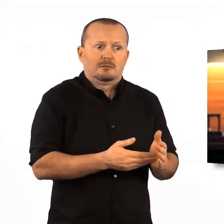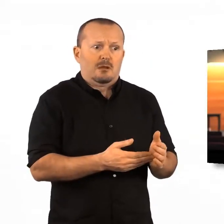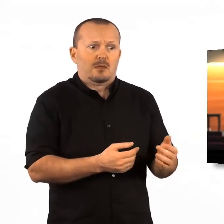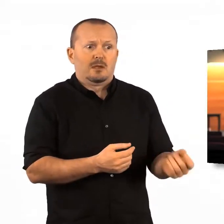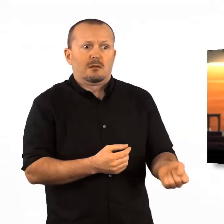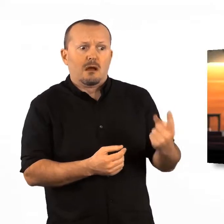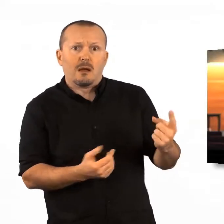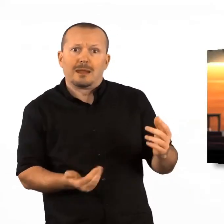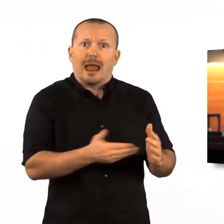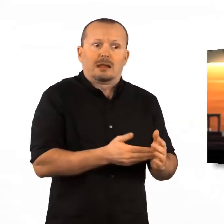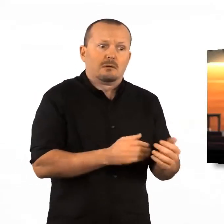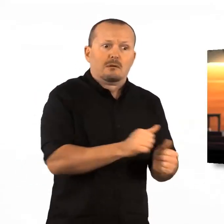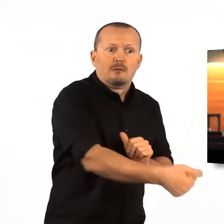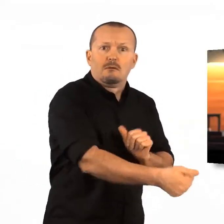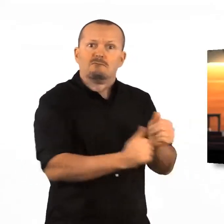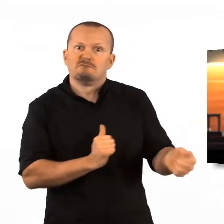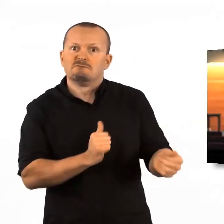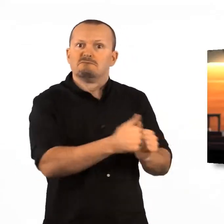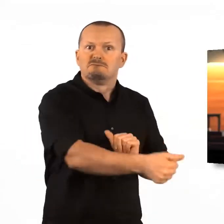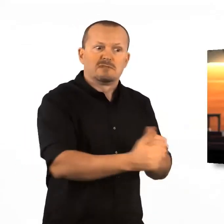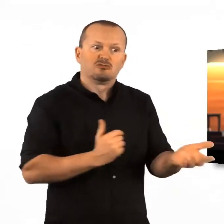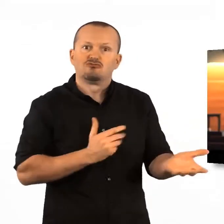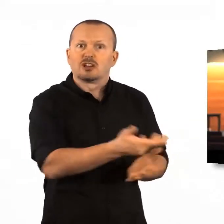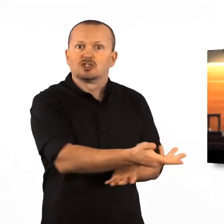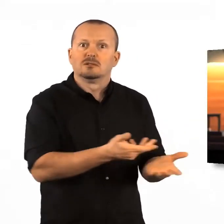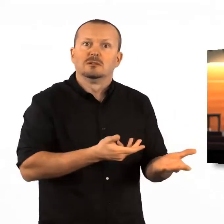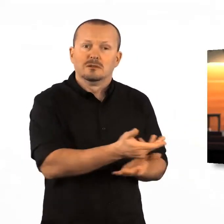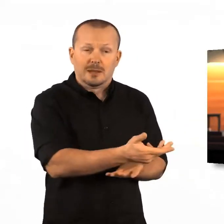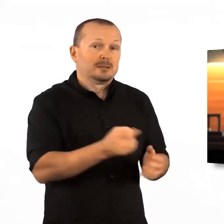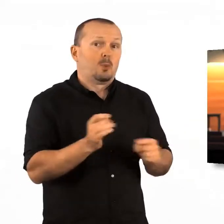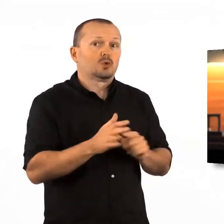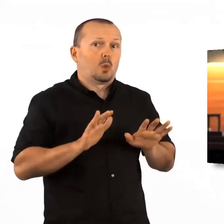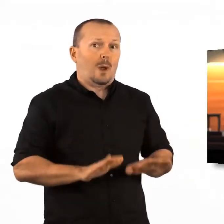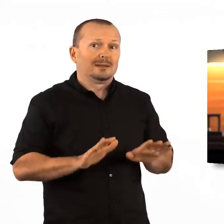that we can get interactions going, taking turns. A big thing with waiting so that their